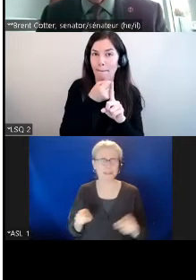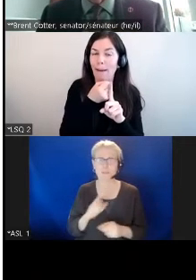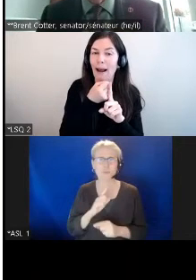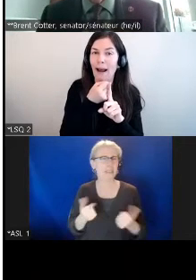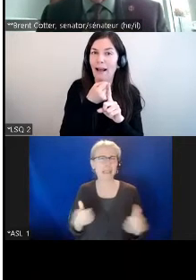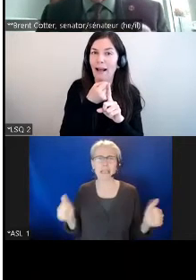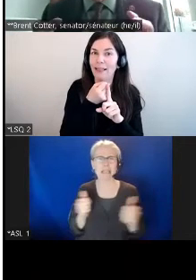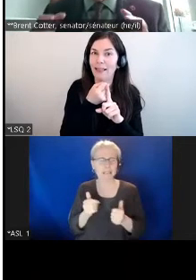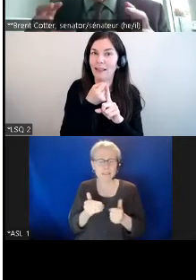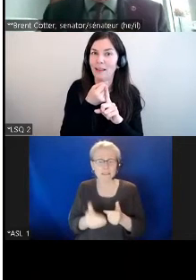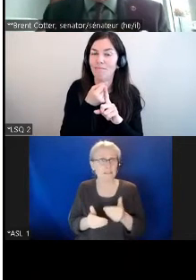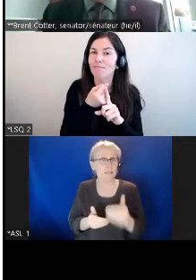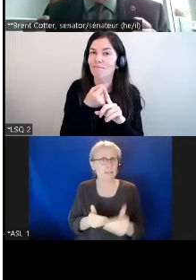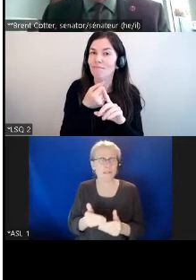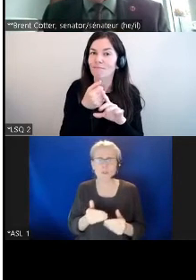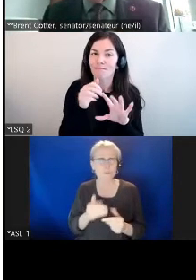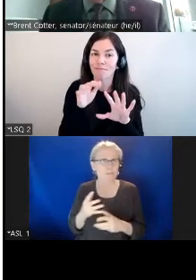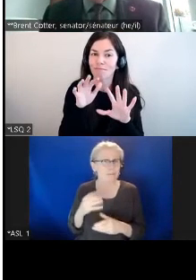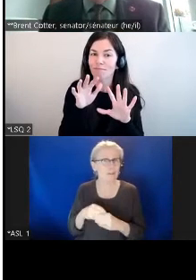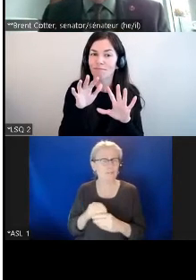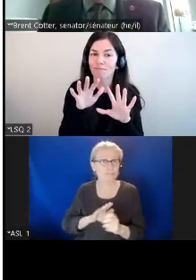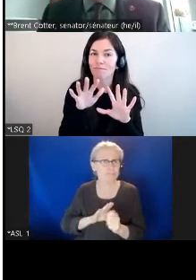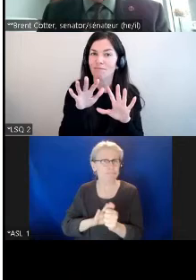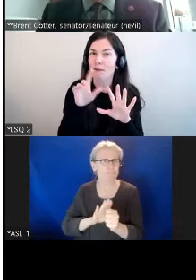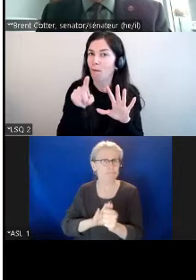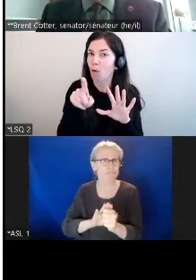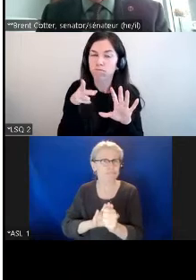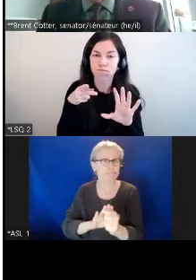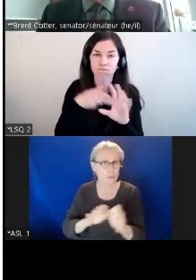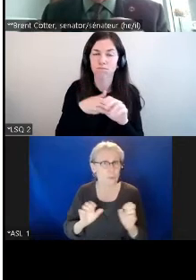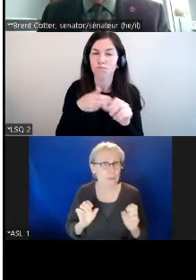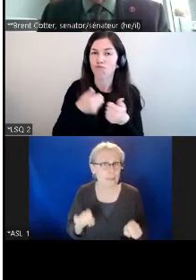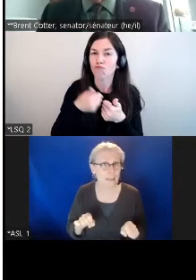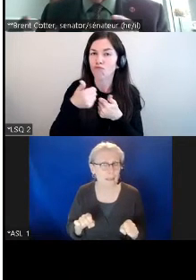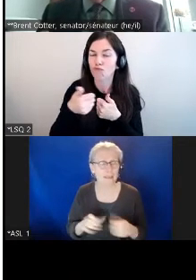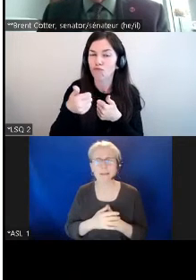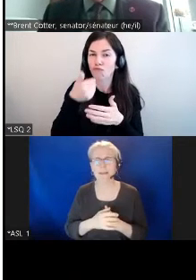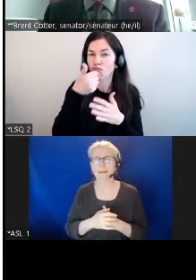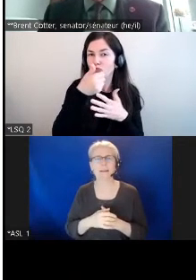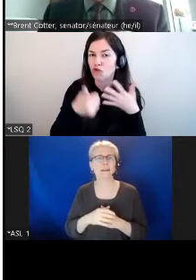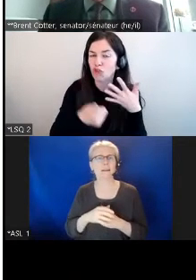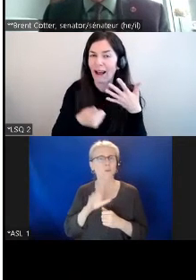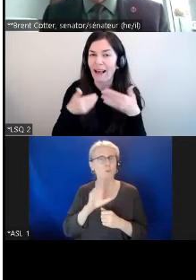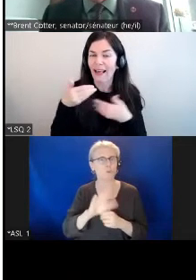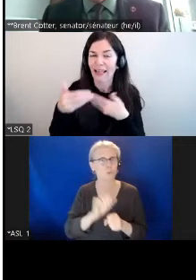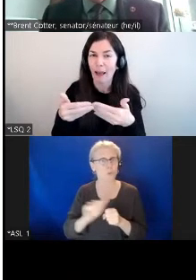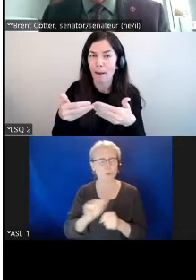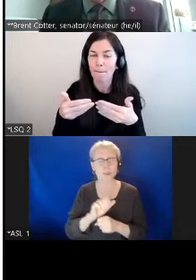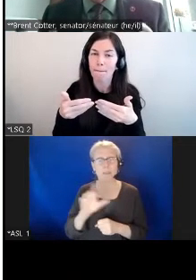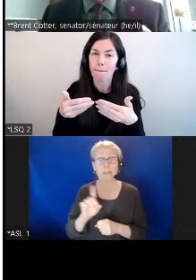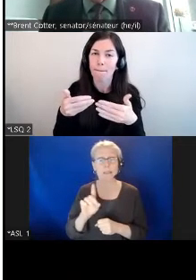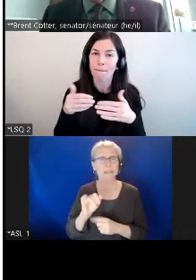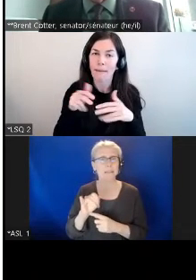PROCESS. WITH RESPECT TO THE WORK THAT DISABILITY WITHOUT POVERTY AND MANY OTHER DISABILITY